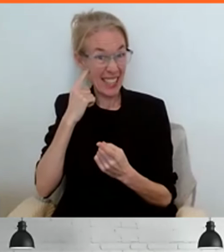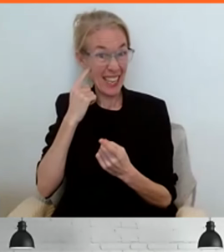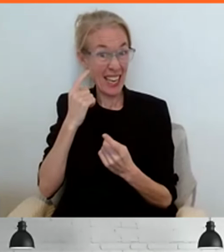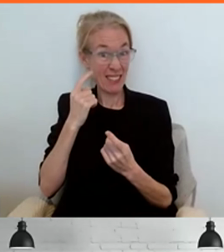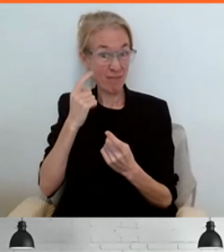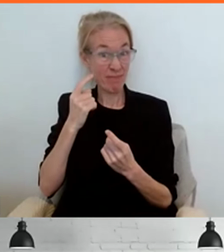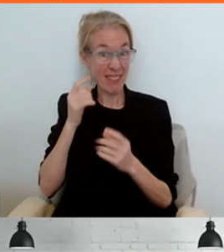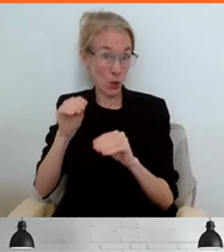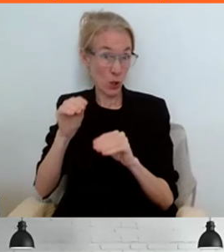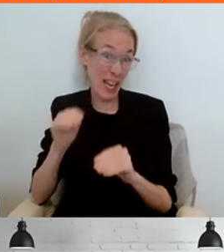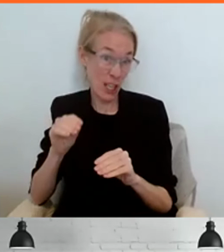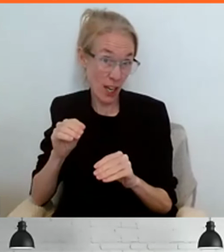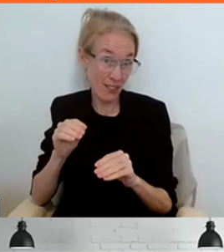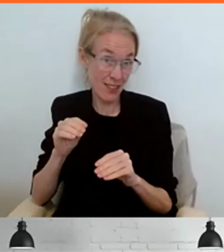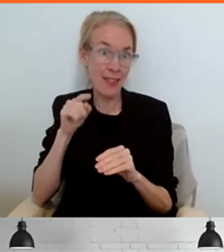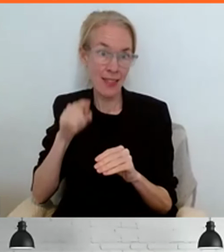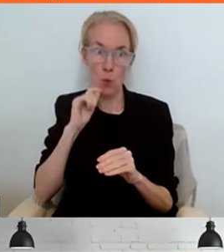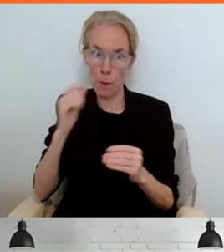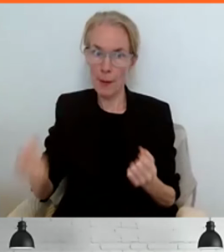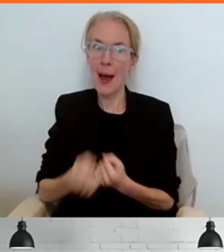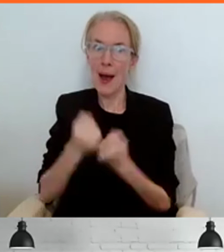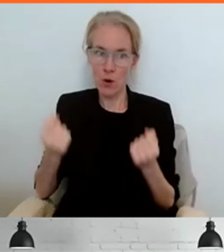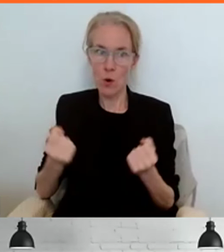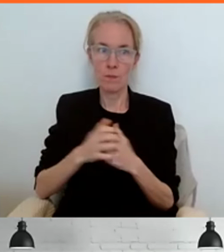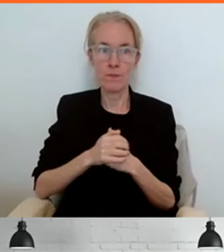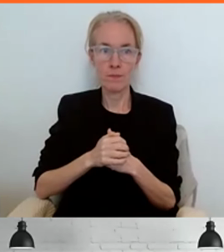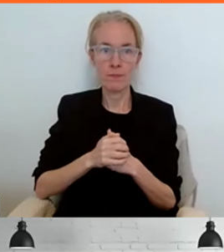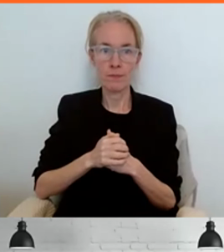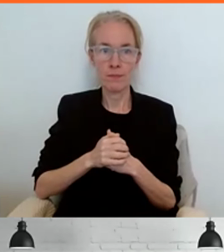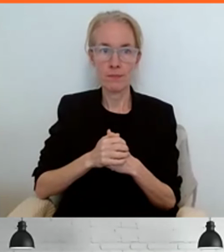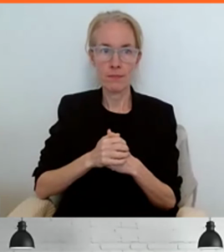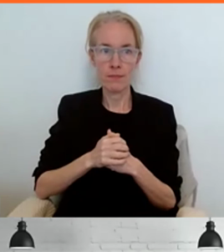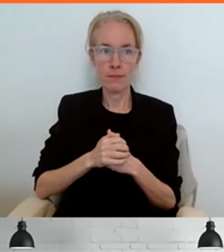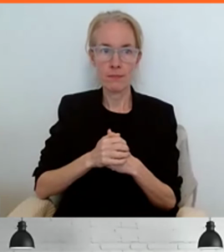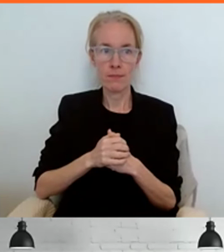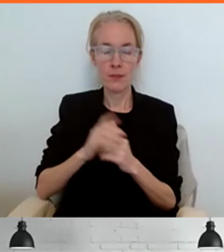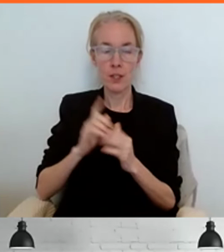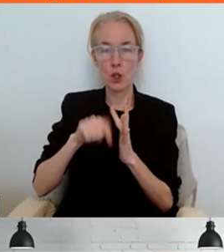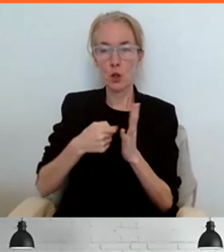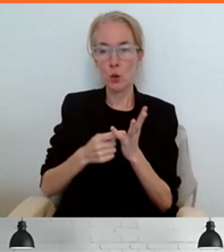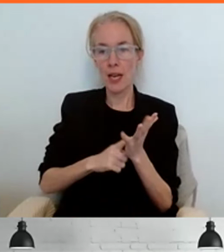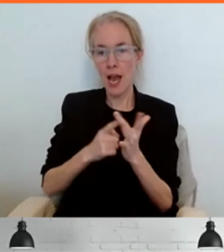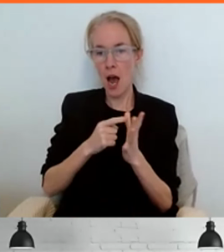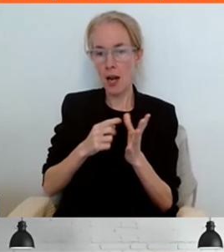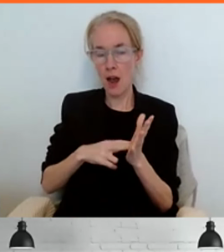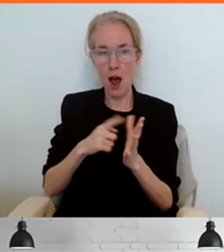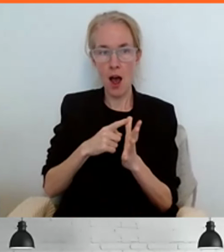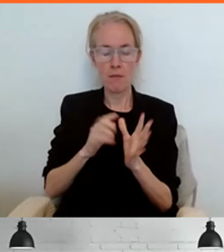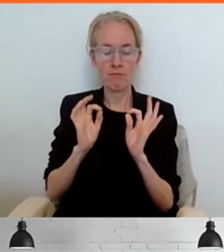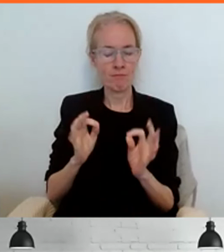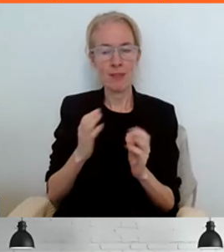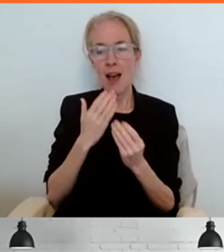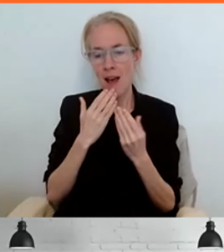achieve the most impact. Brilliant. Okay, well thank you so much, we'll